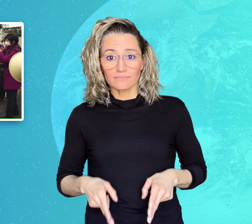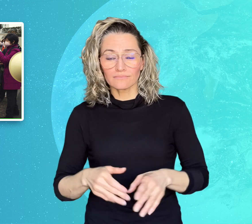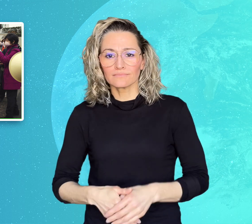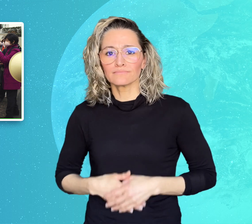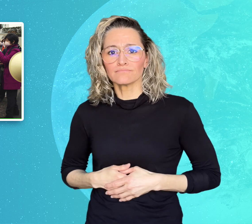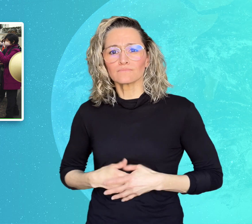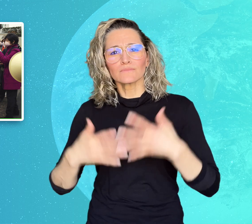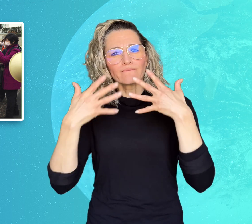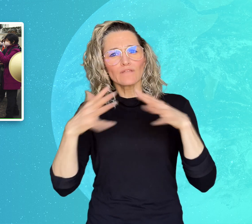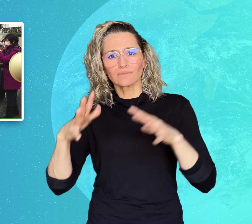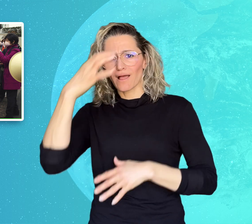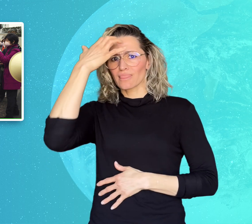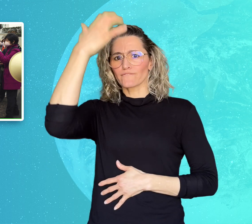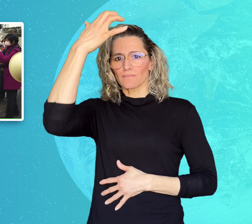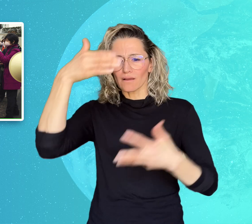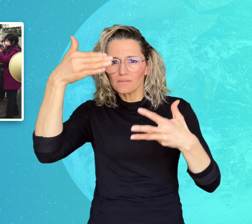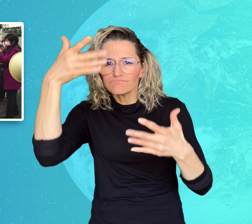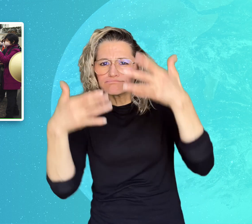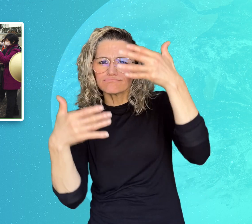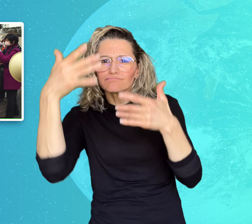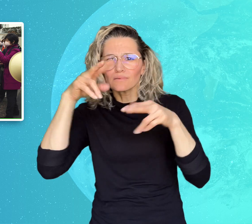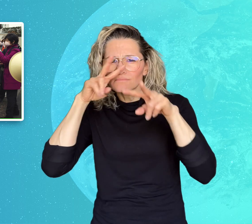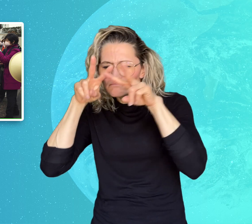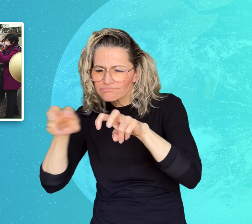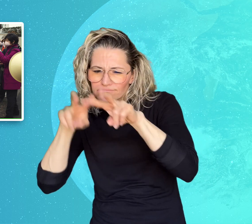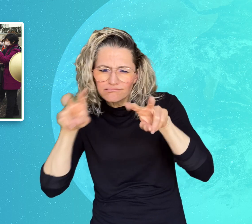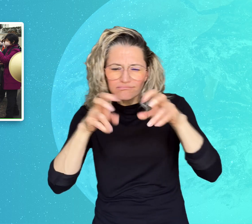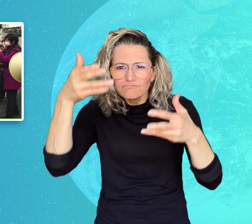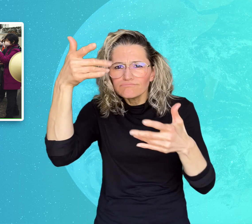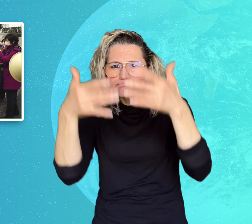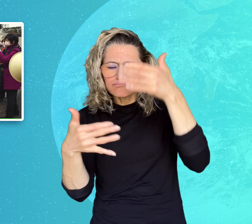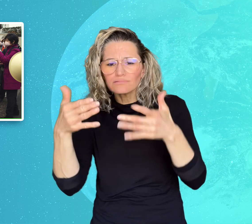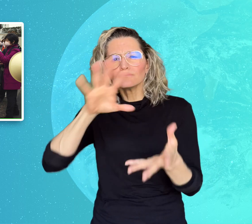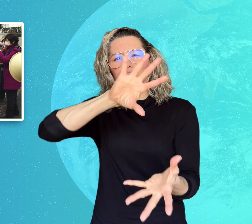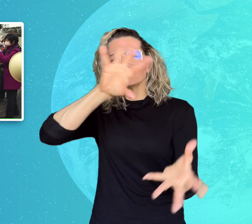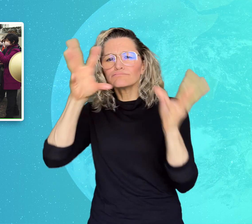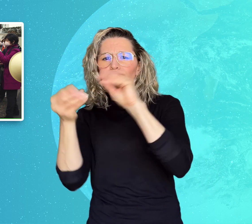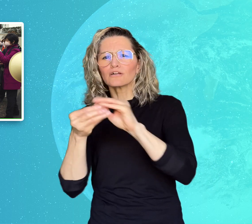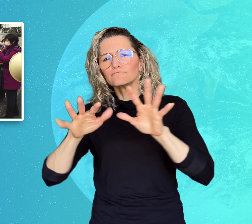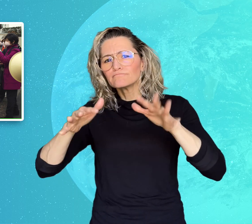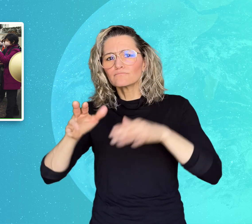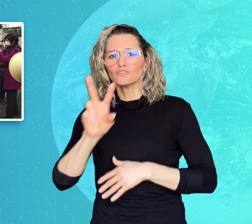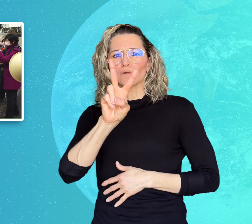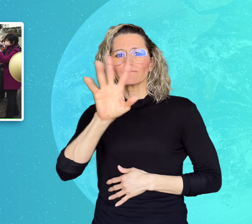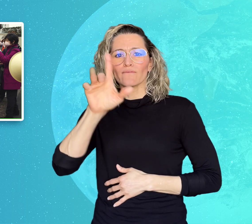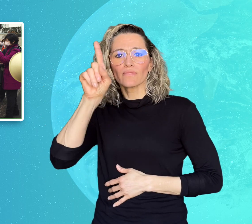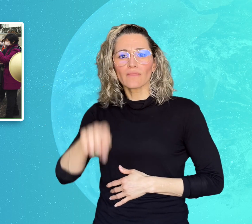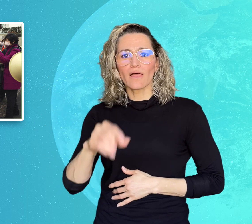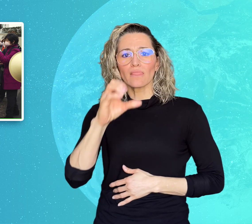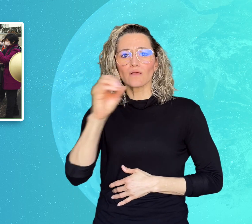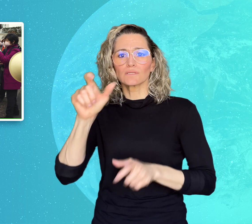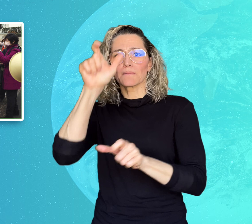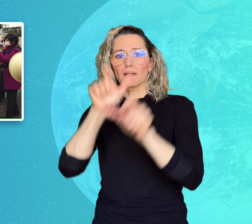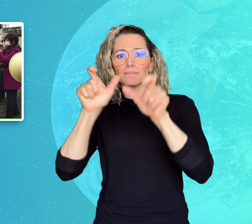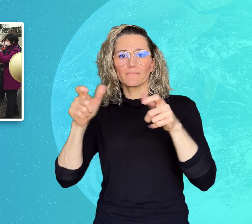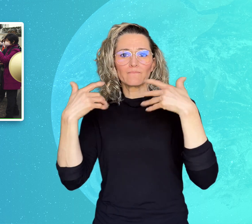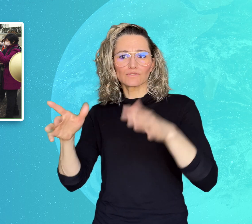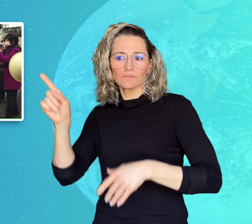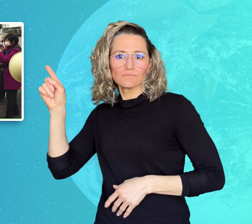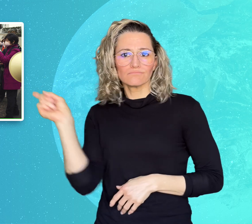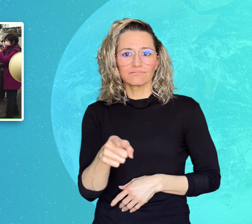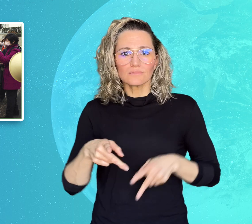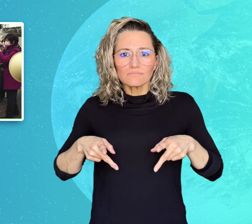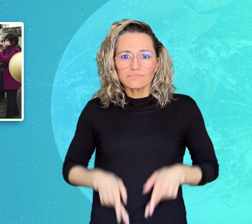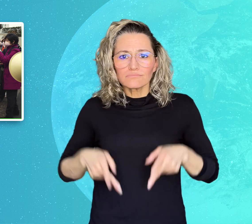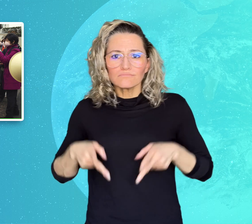according to government data. The judge ruled that the nonconsensual